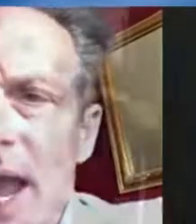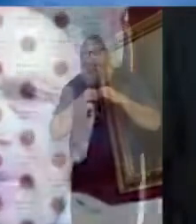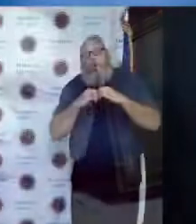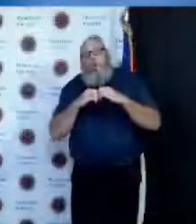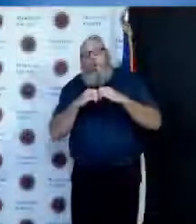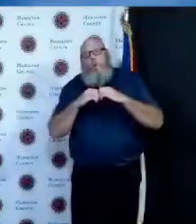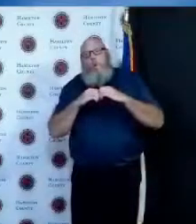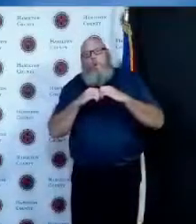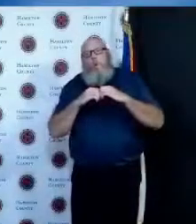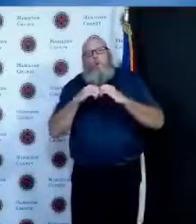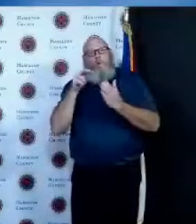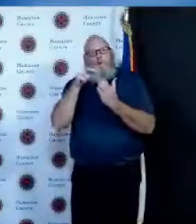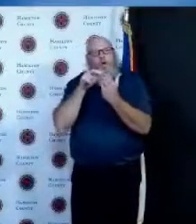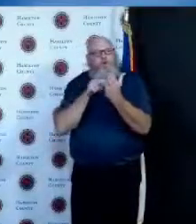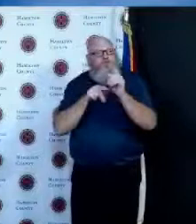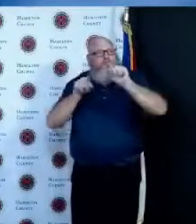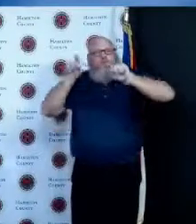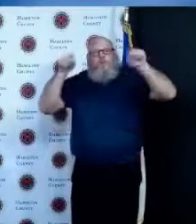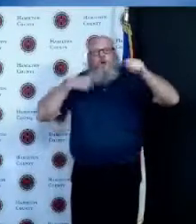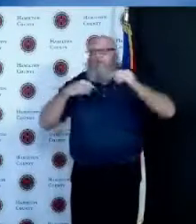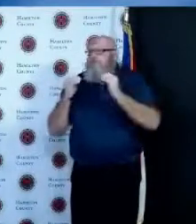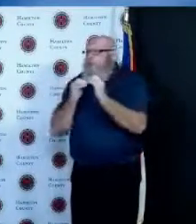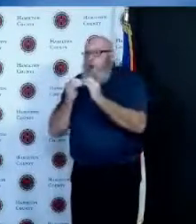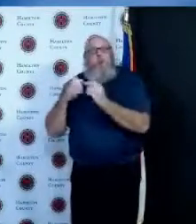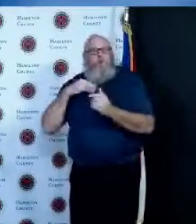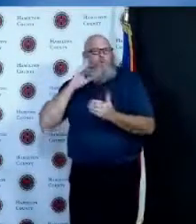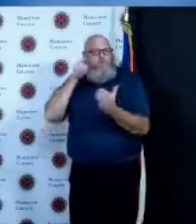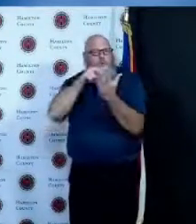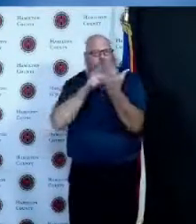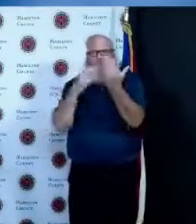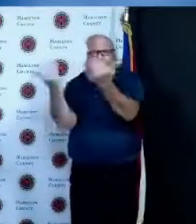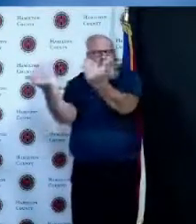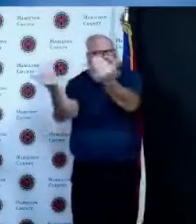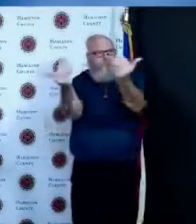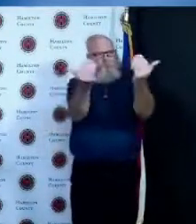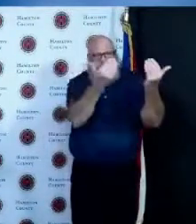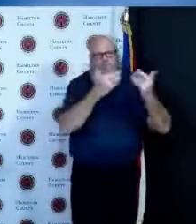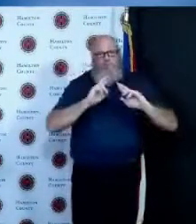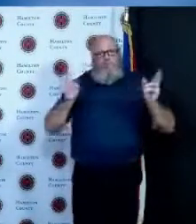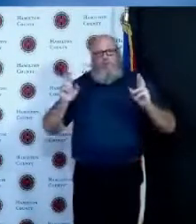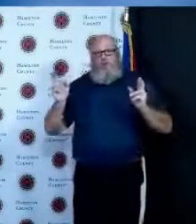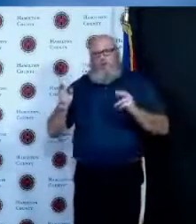how many doses do you think if they delivered truckloads of this to Hamilton County tomorrow